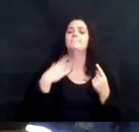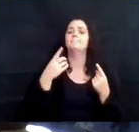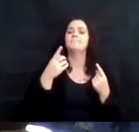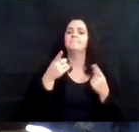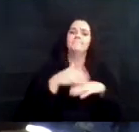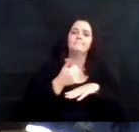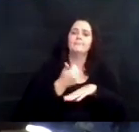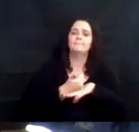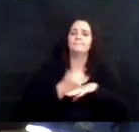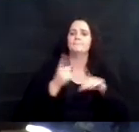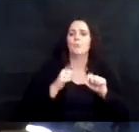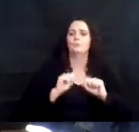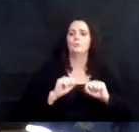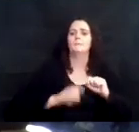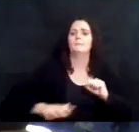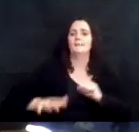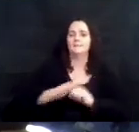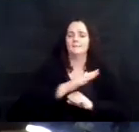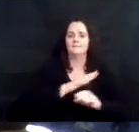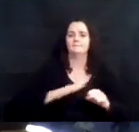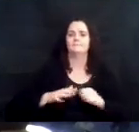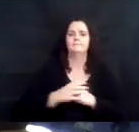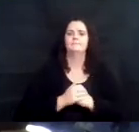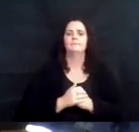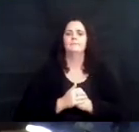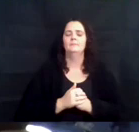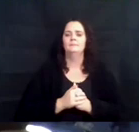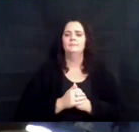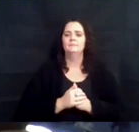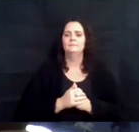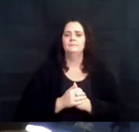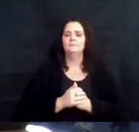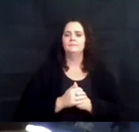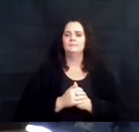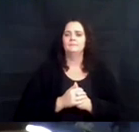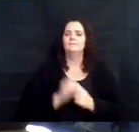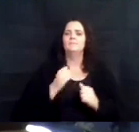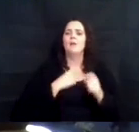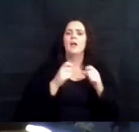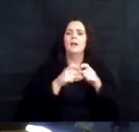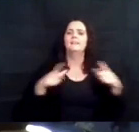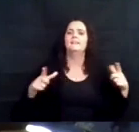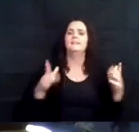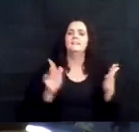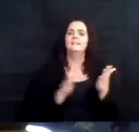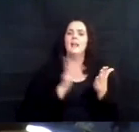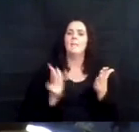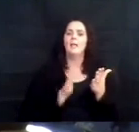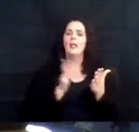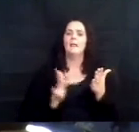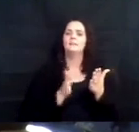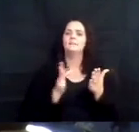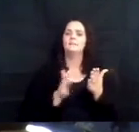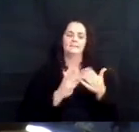Alright, I'm going to move this tablet and I'm going to show you now